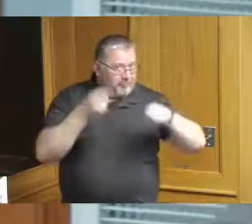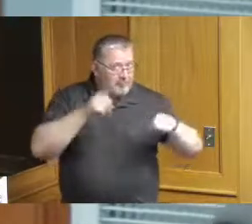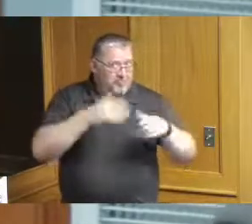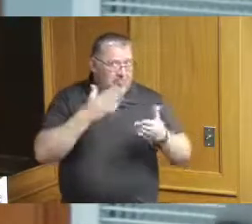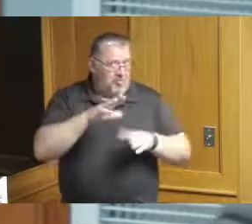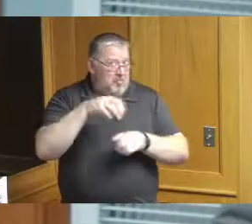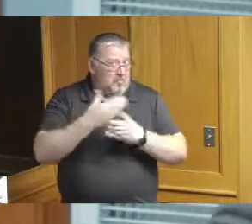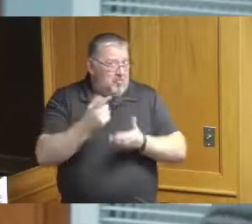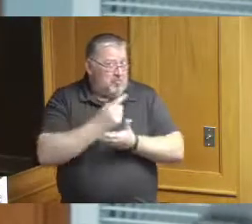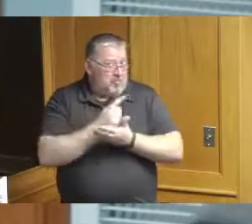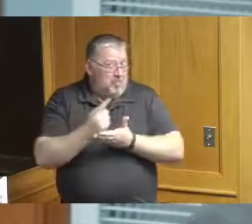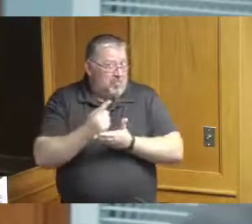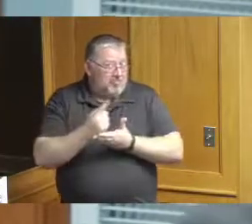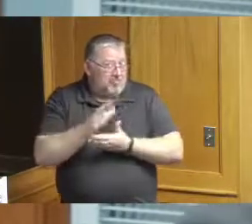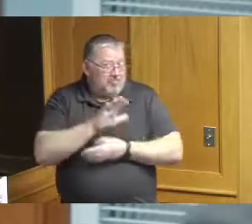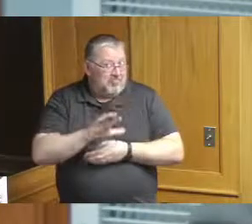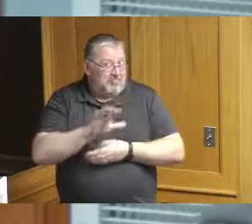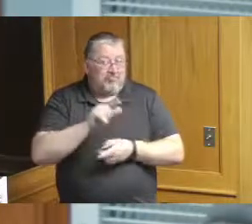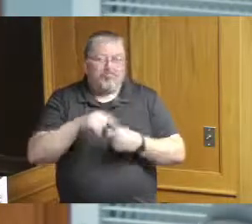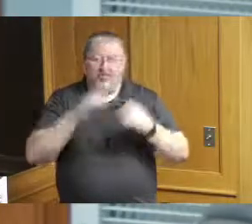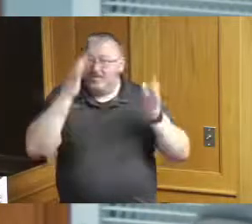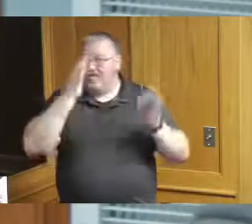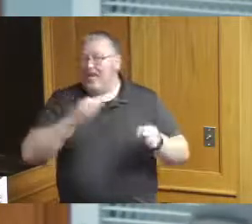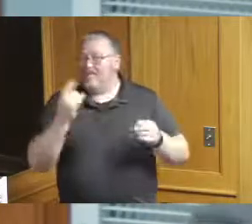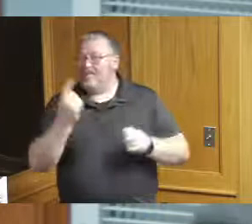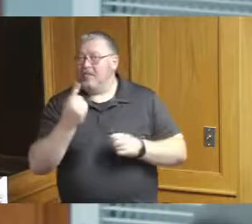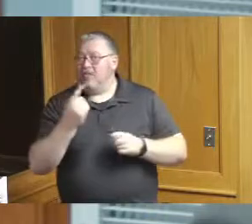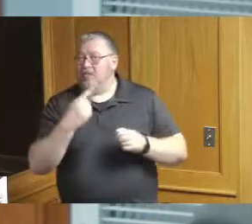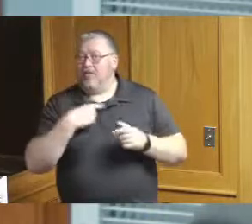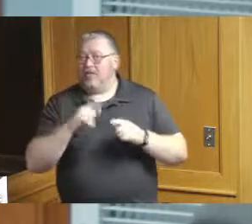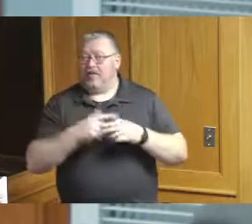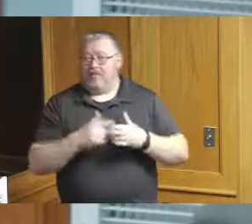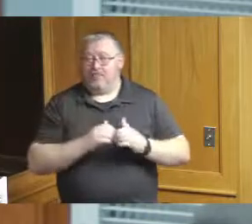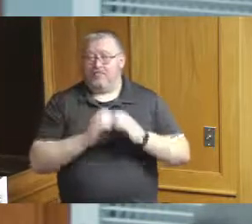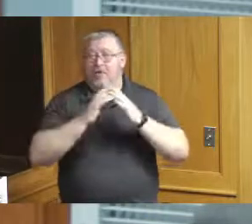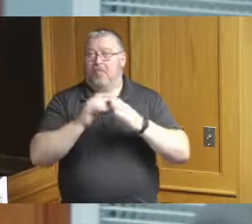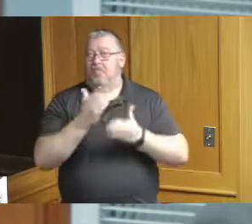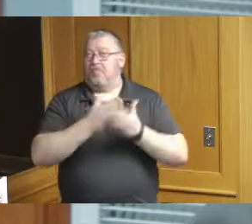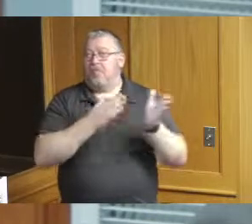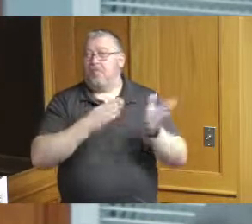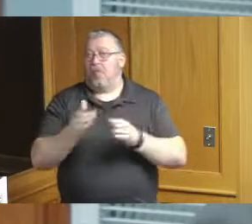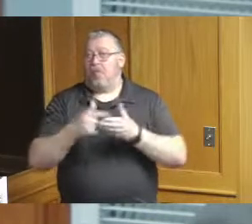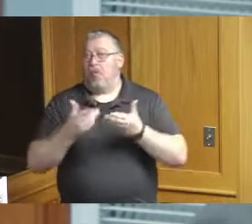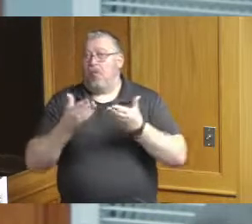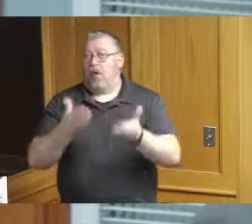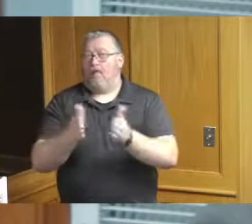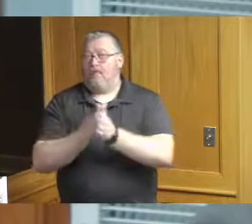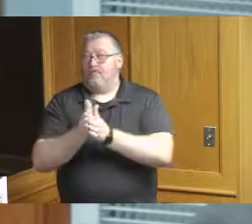can get the Board something uh on a execution strategy for incentives thank you mr President